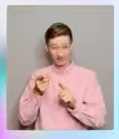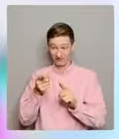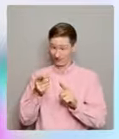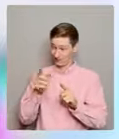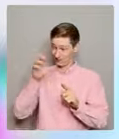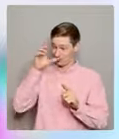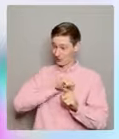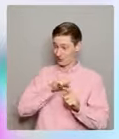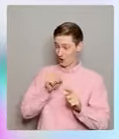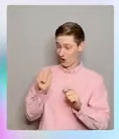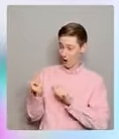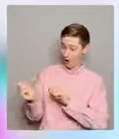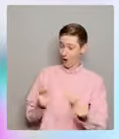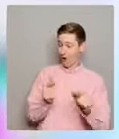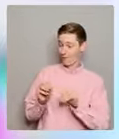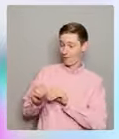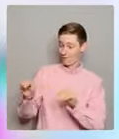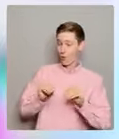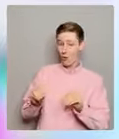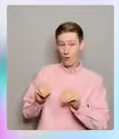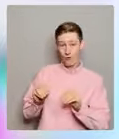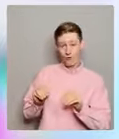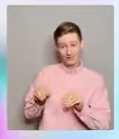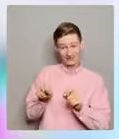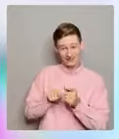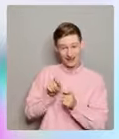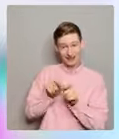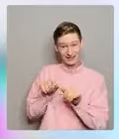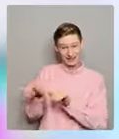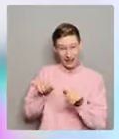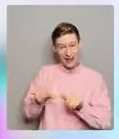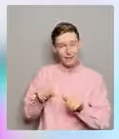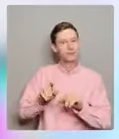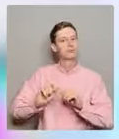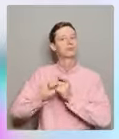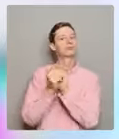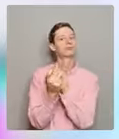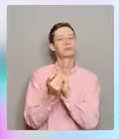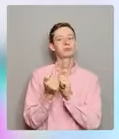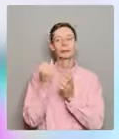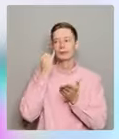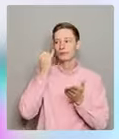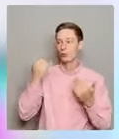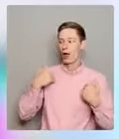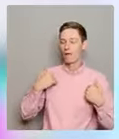the assumption that everyone can move in the same way actually changes when you have representative visuals